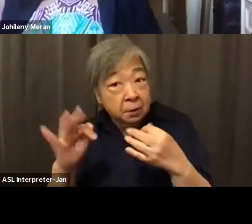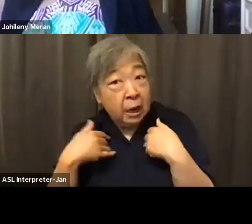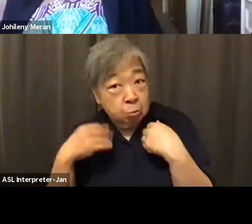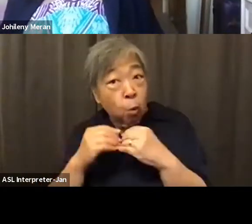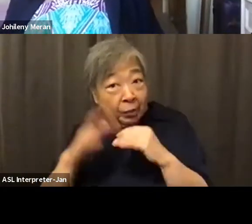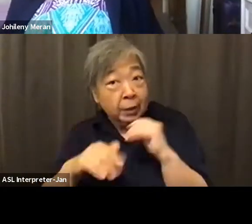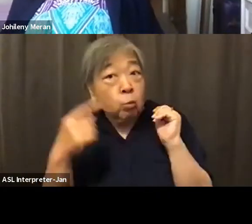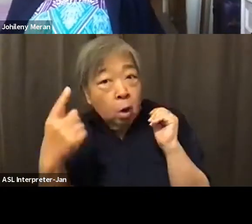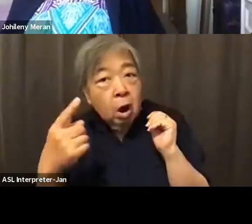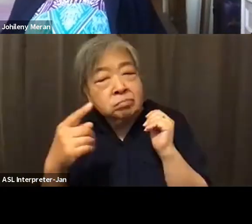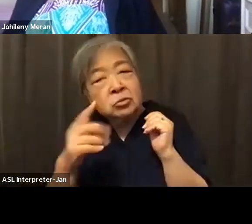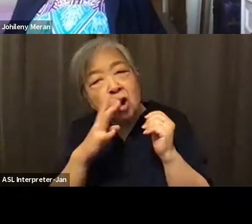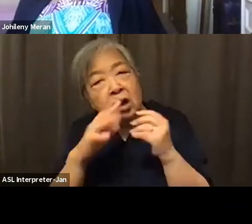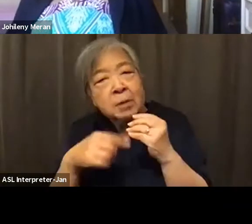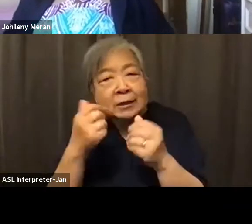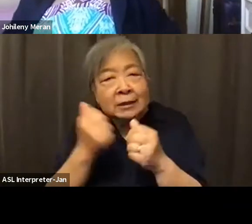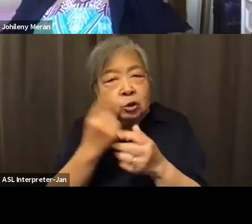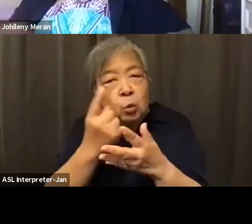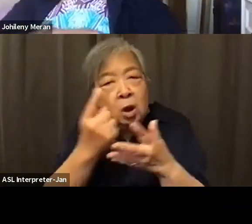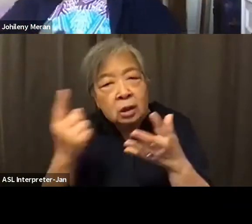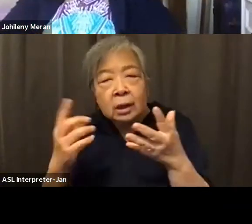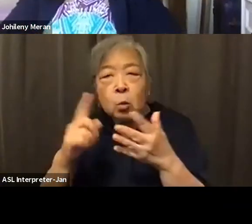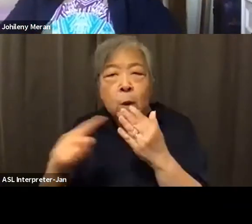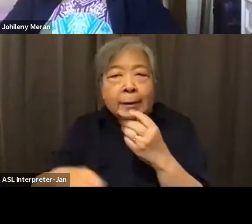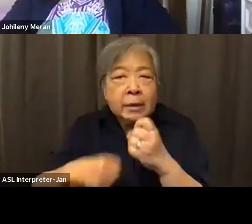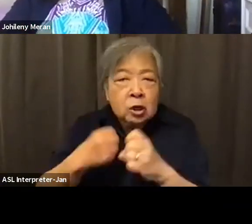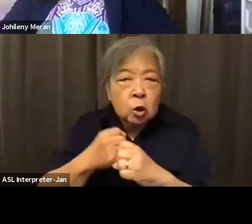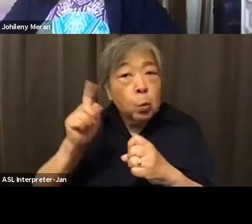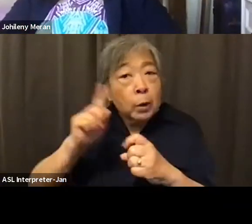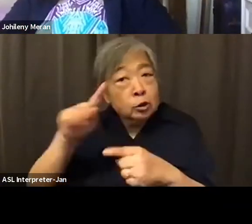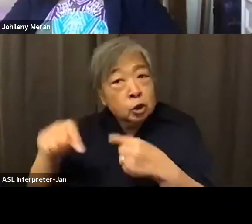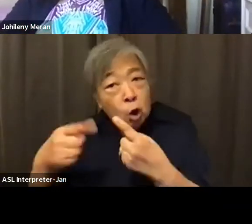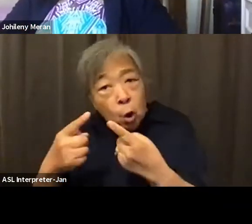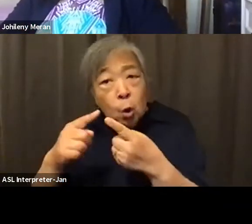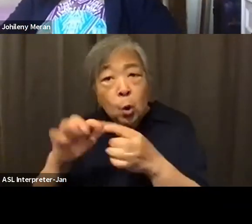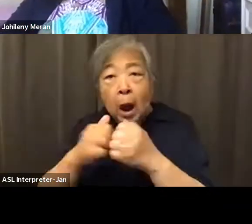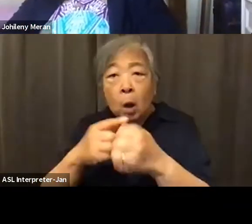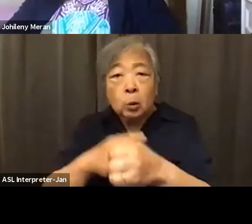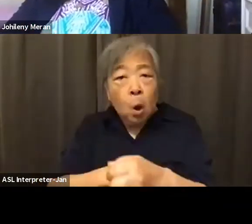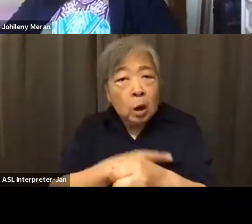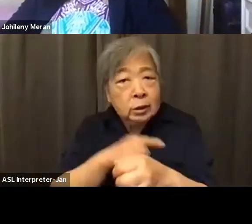Things like where did you go abroad, what year, how long were you there, and what was